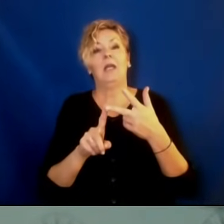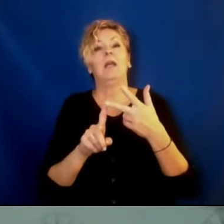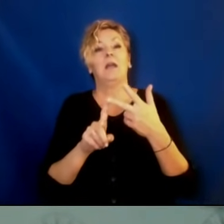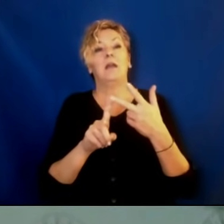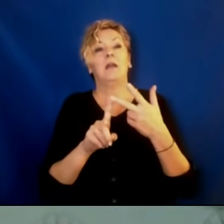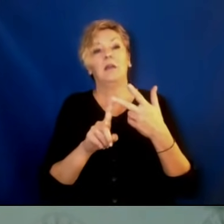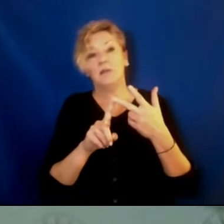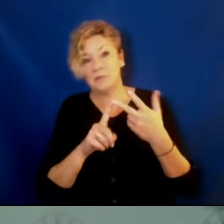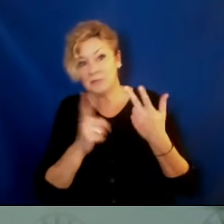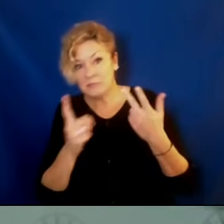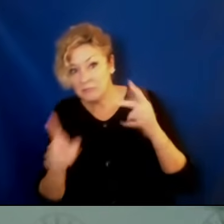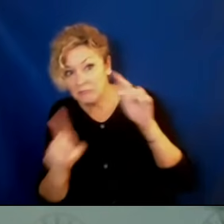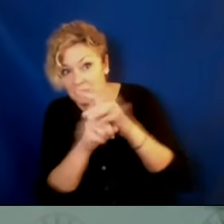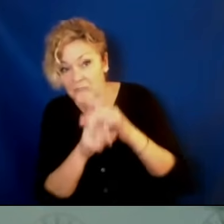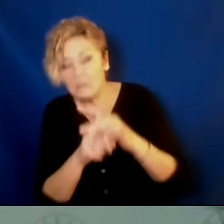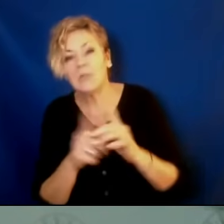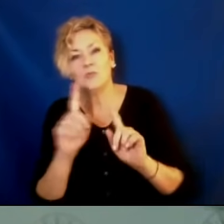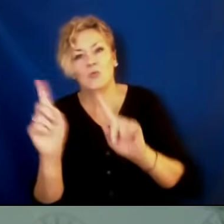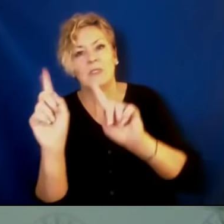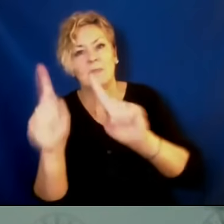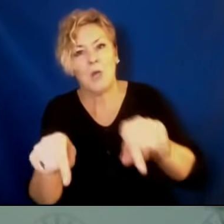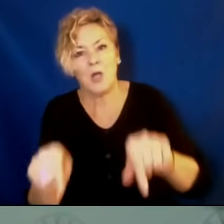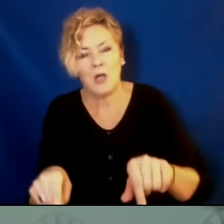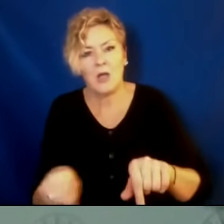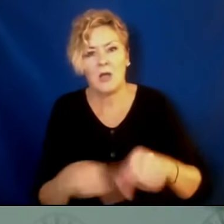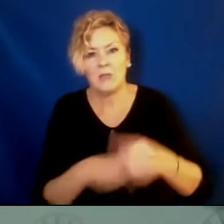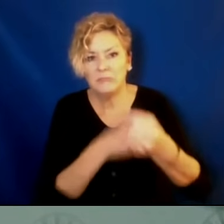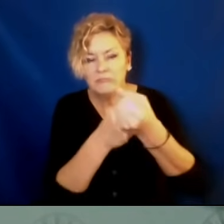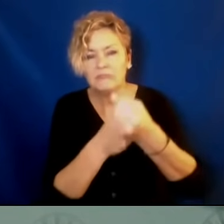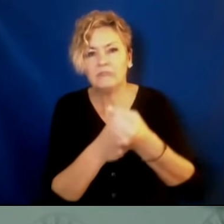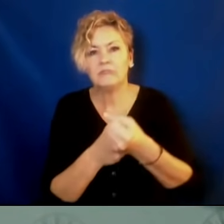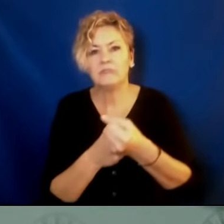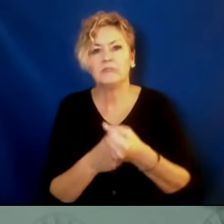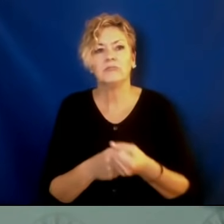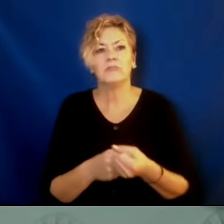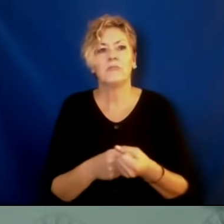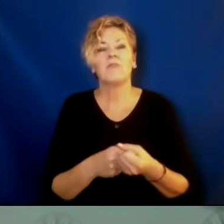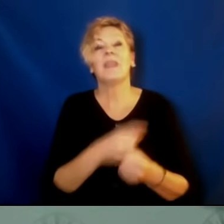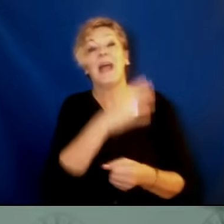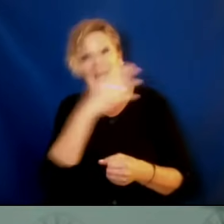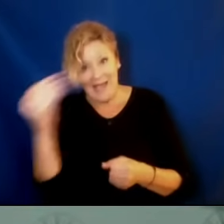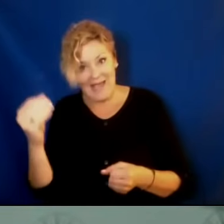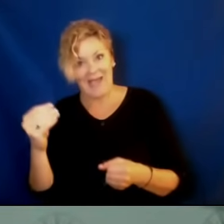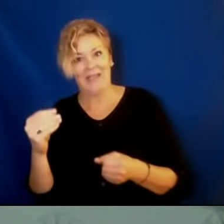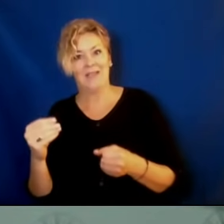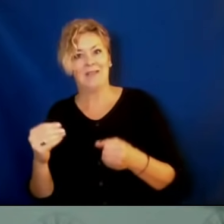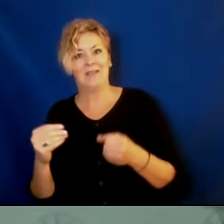As well as keeping in mind what the ultimate goals of Pandemic control our severe illness